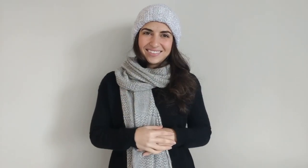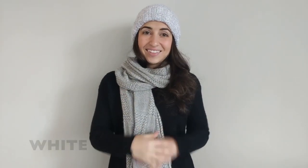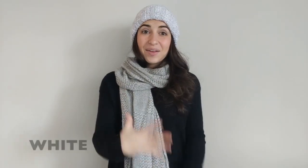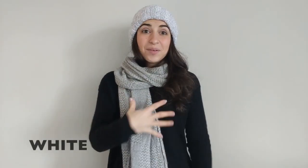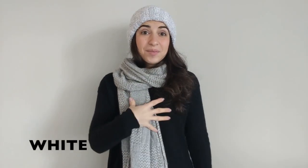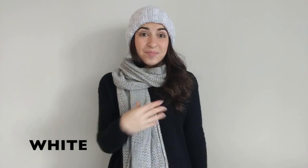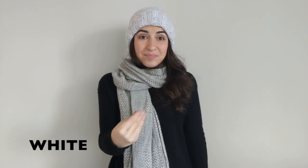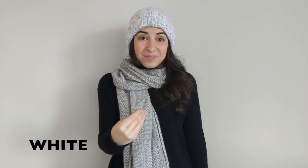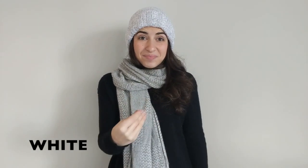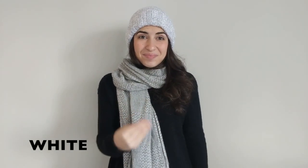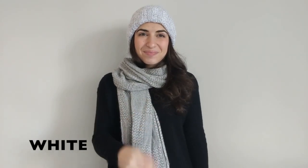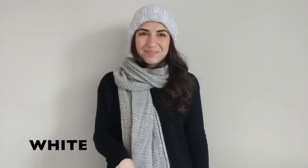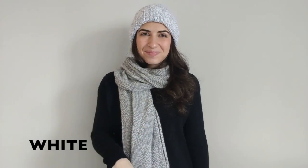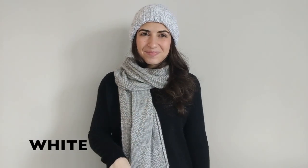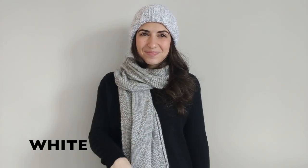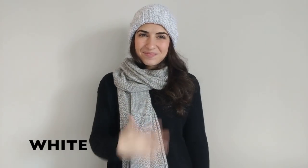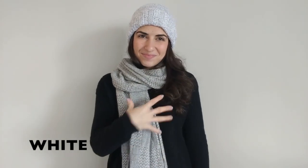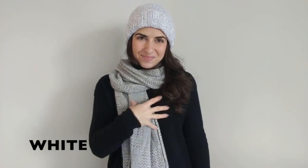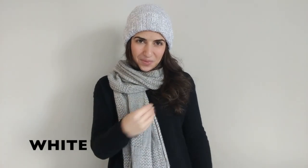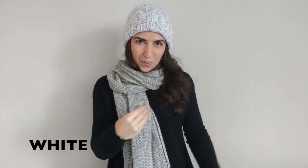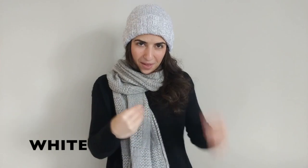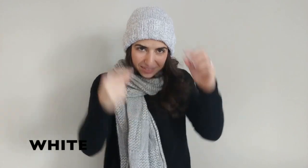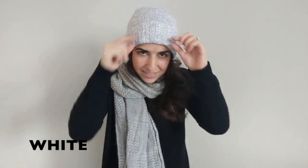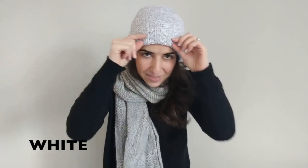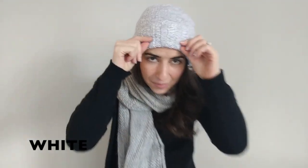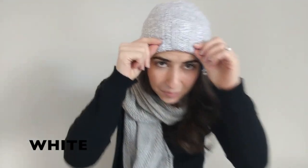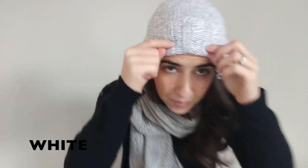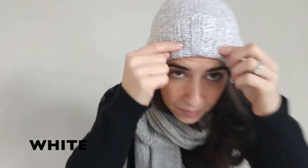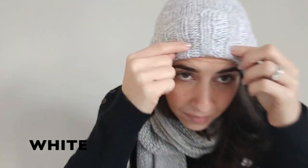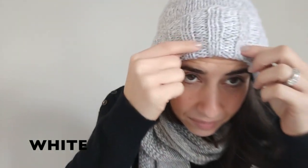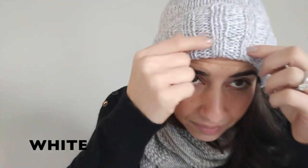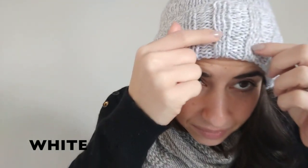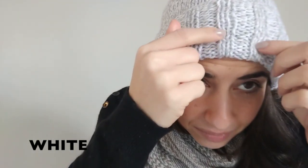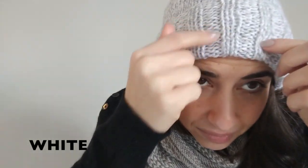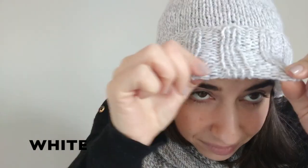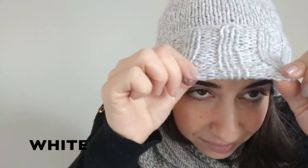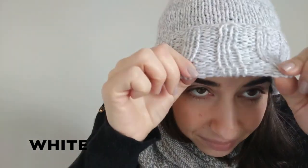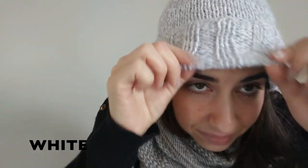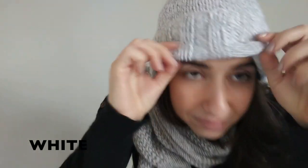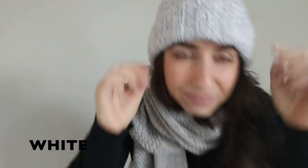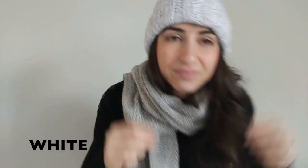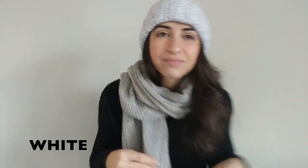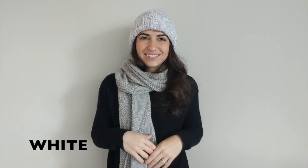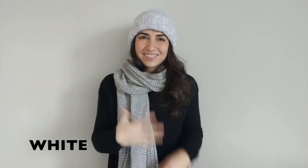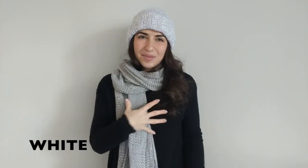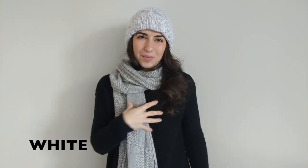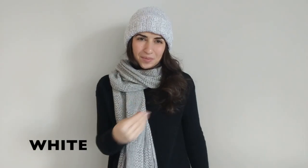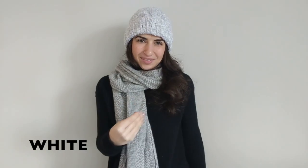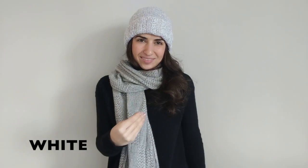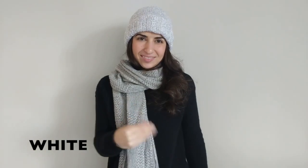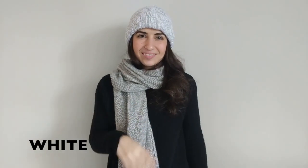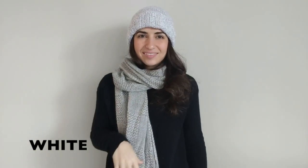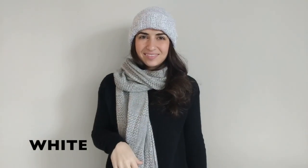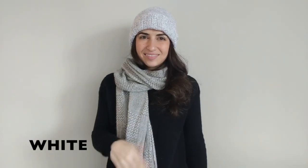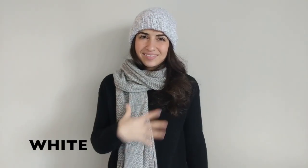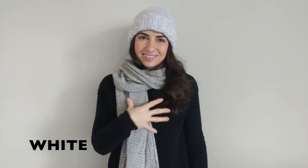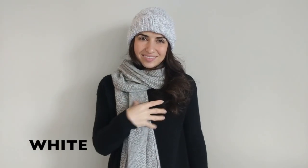WHITE WHITE. Like part of the colors here -- WHITE.